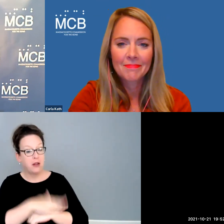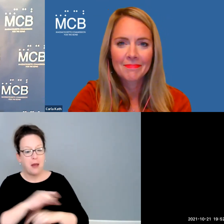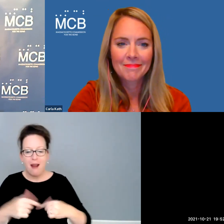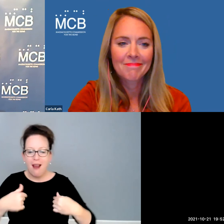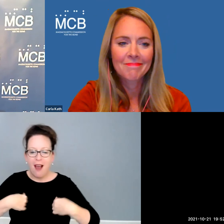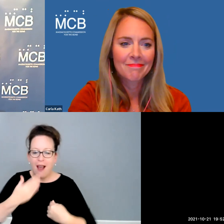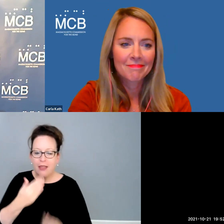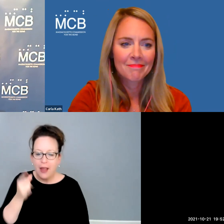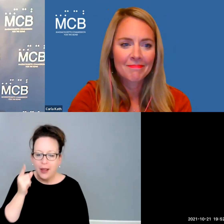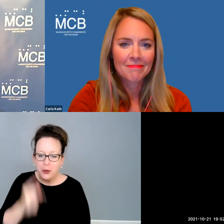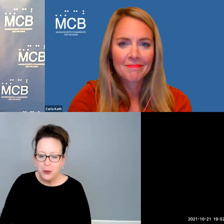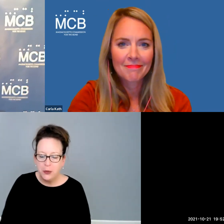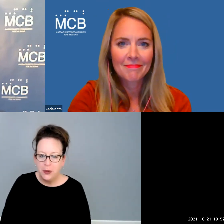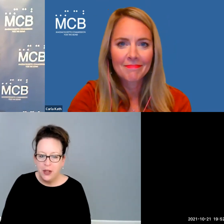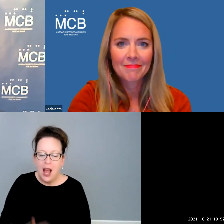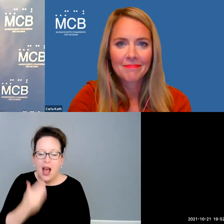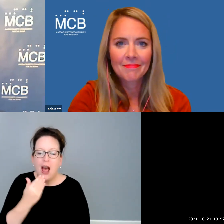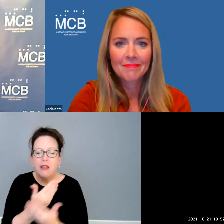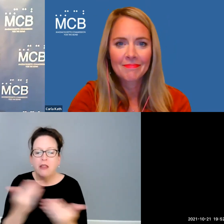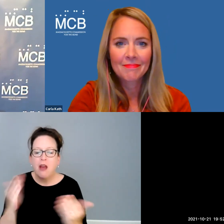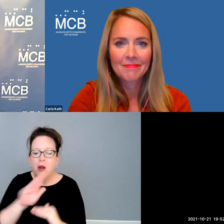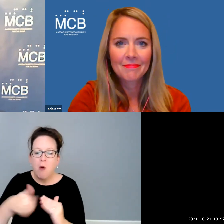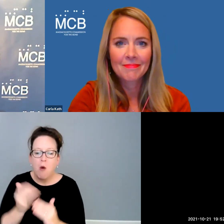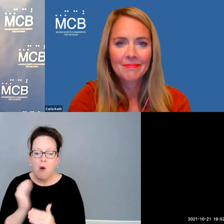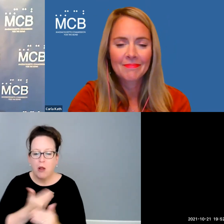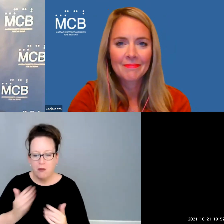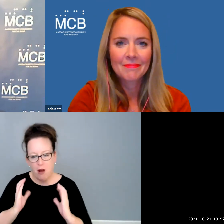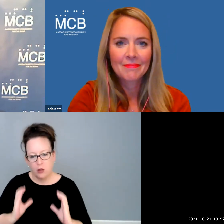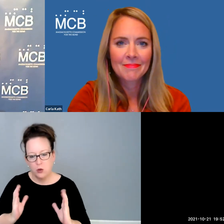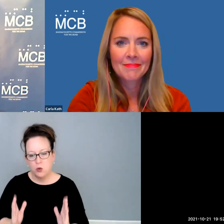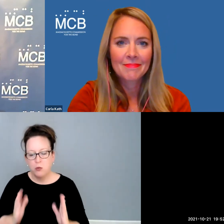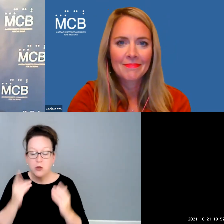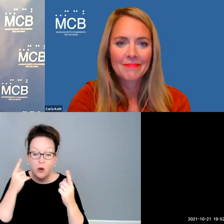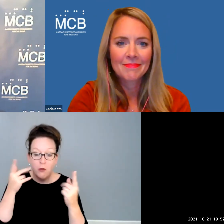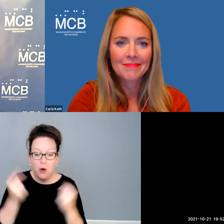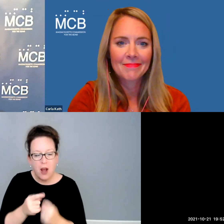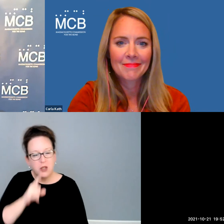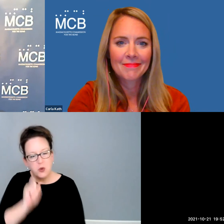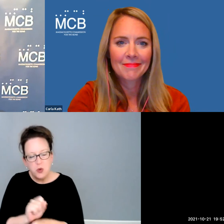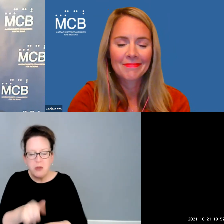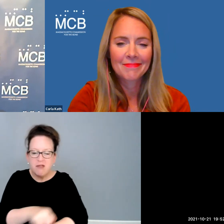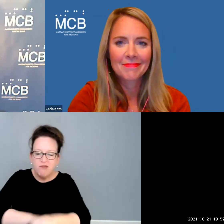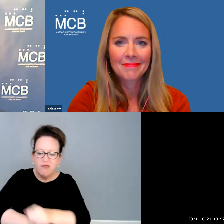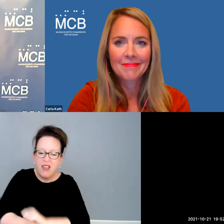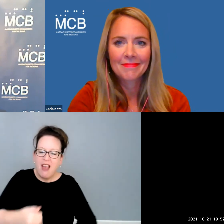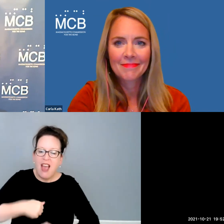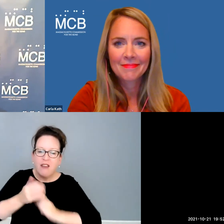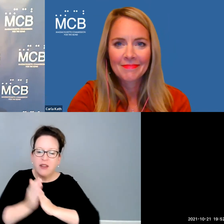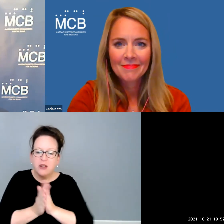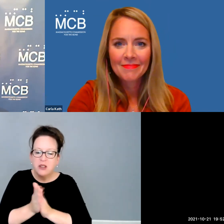our consumers for really having the gusto to want to be in the workforce and to and,